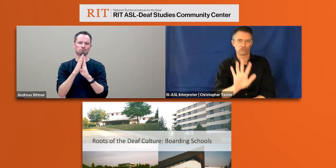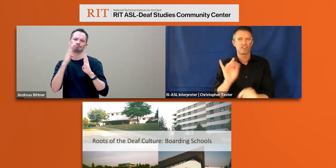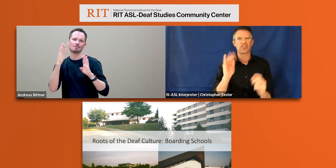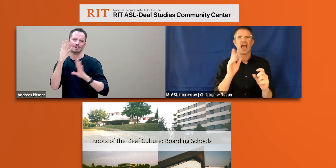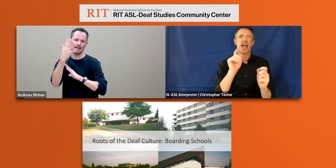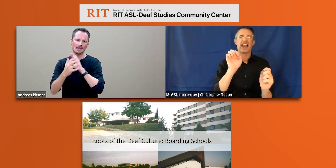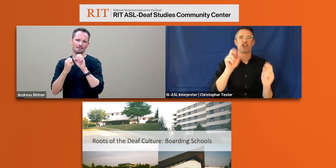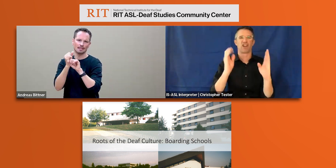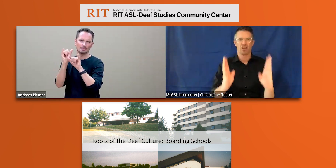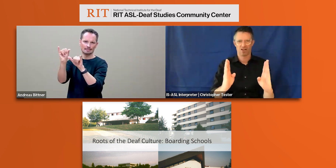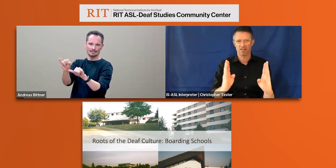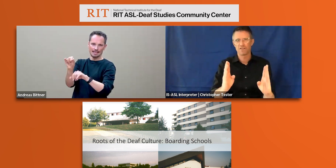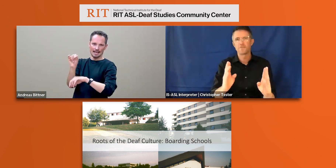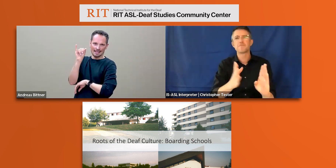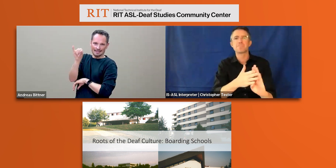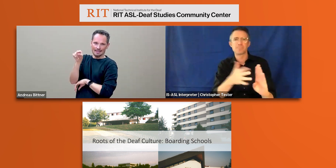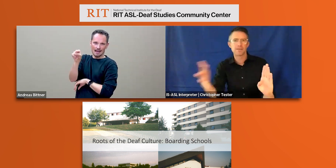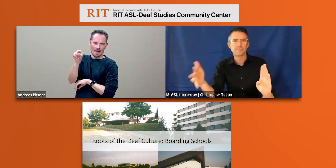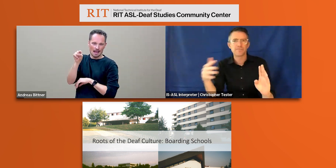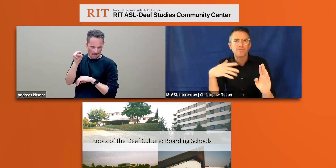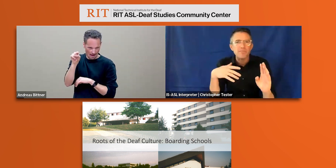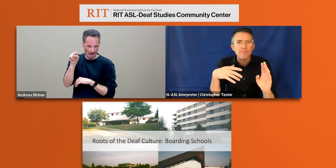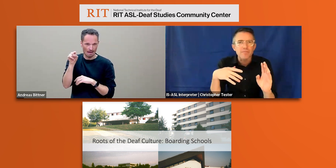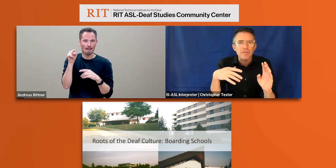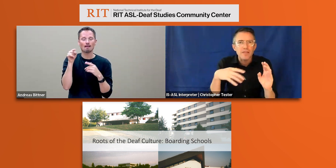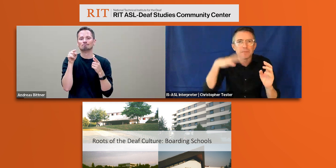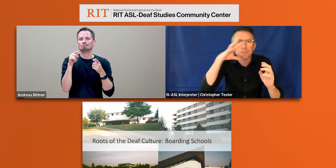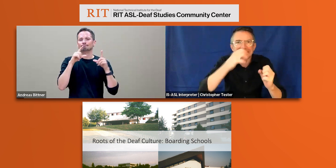And they were taken around the year 1990, in that era.